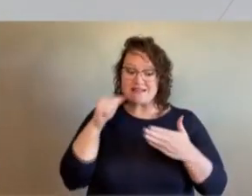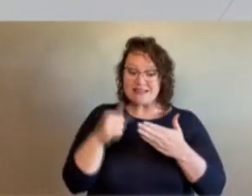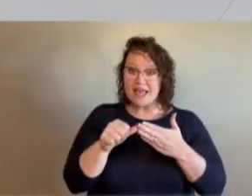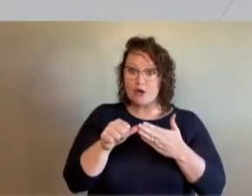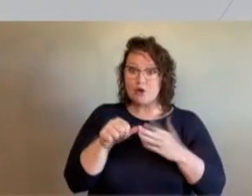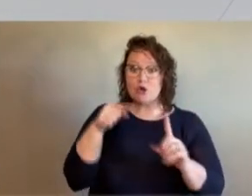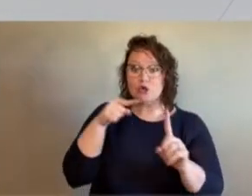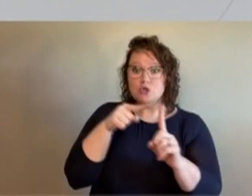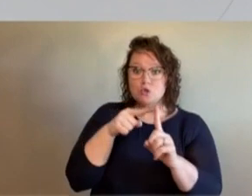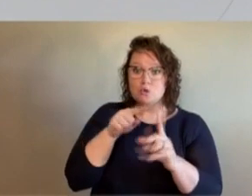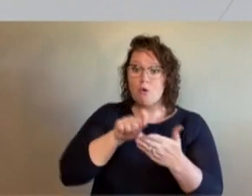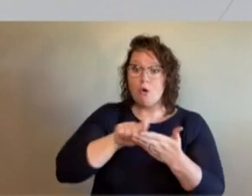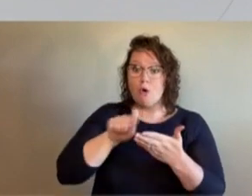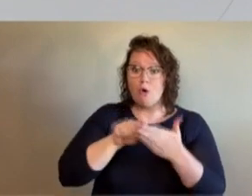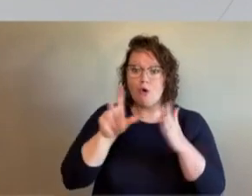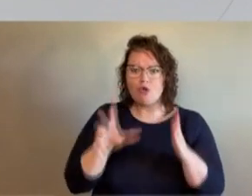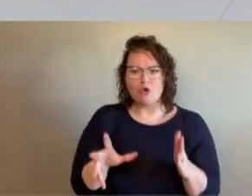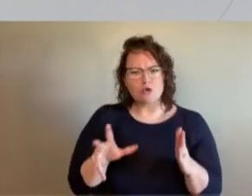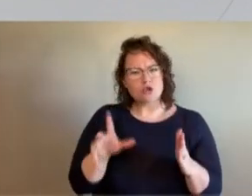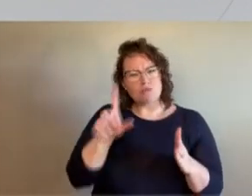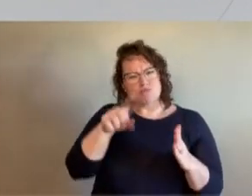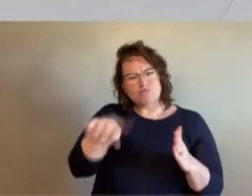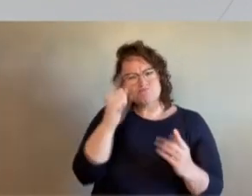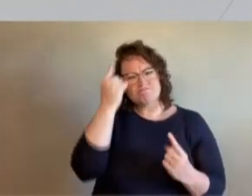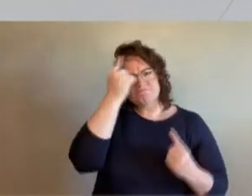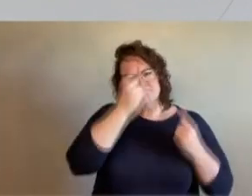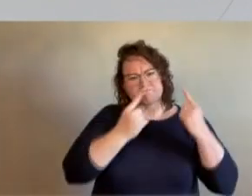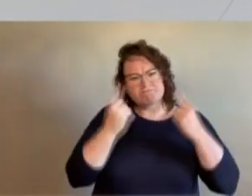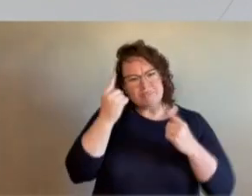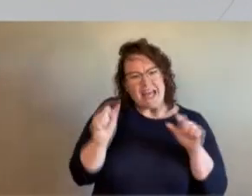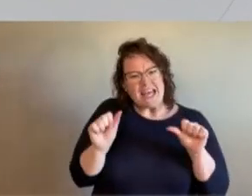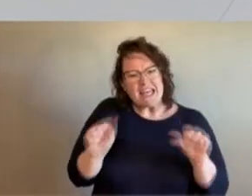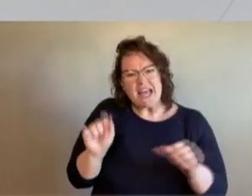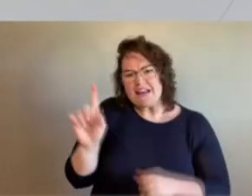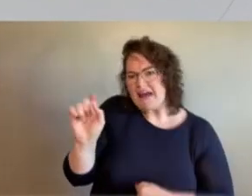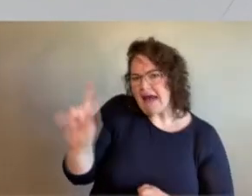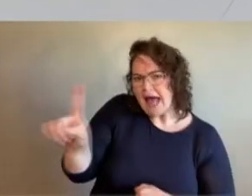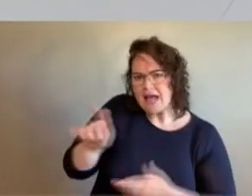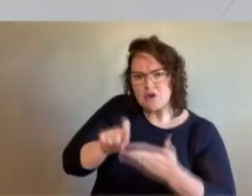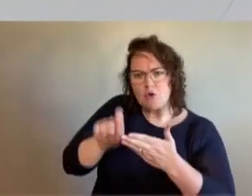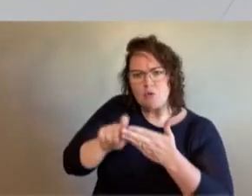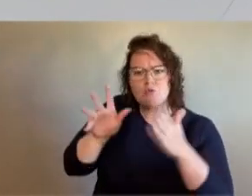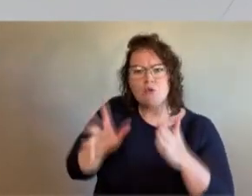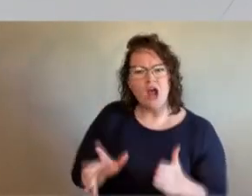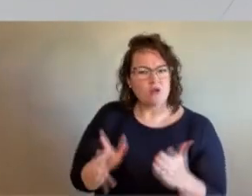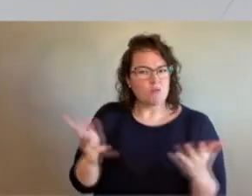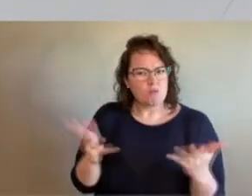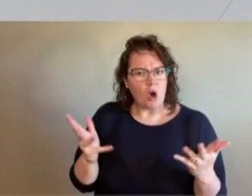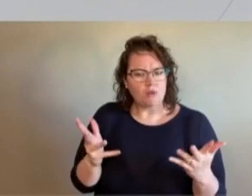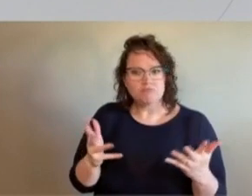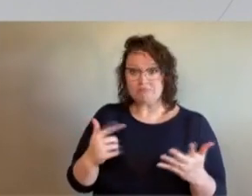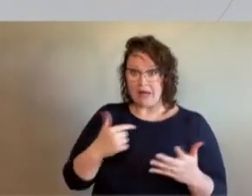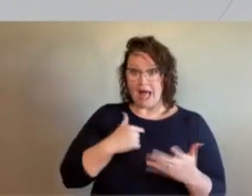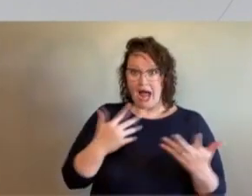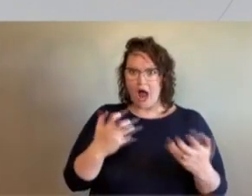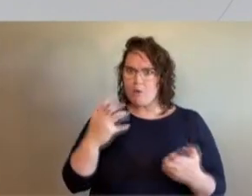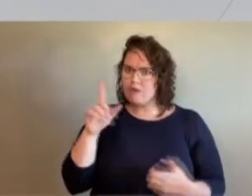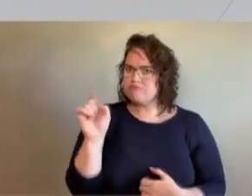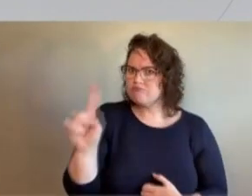author. In the middle, it is a letter to author. I want you to think about, what